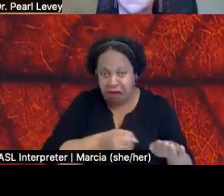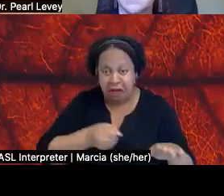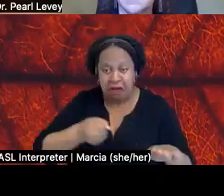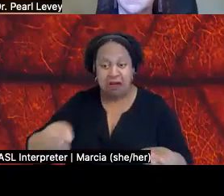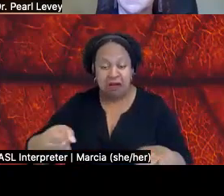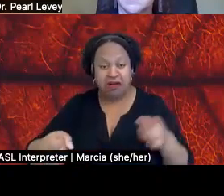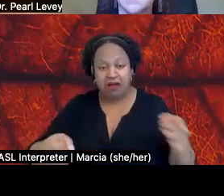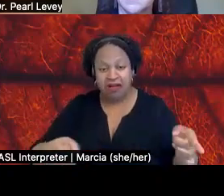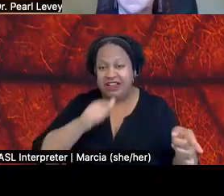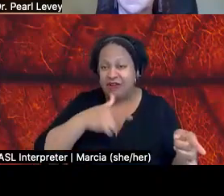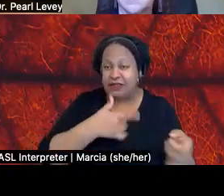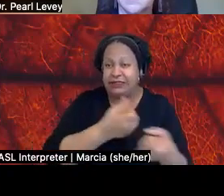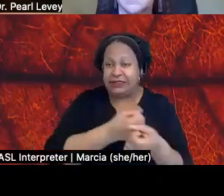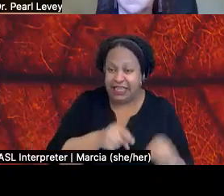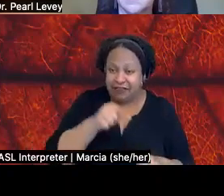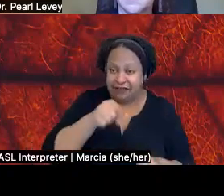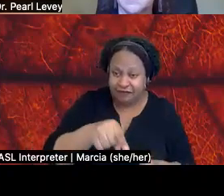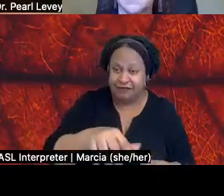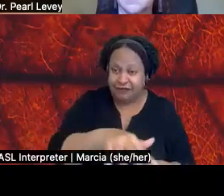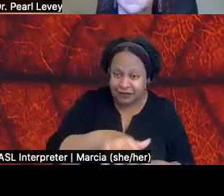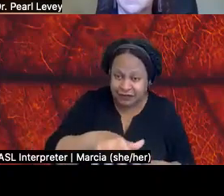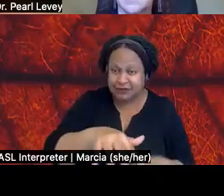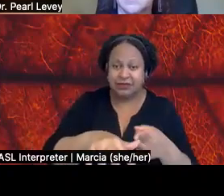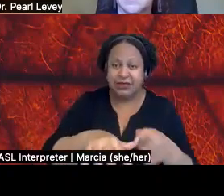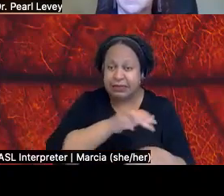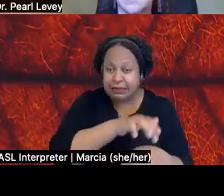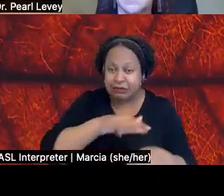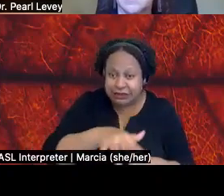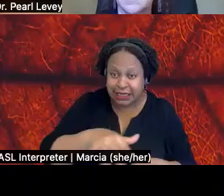clinical site, then we also needed to look at the clinical site to see what was going on